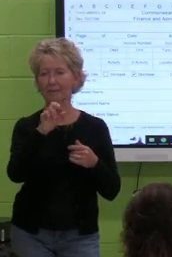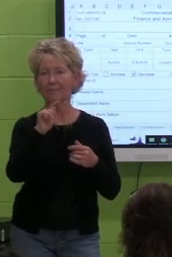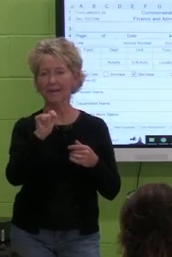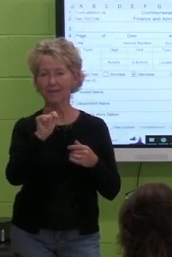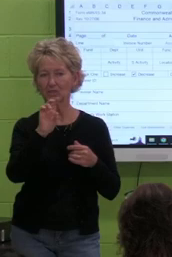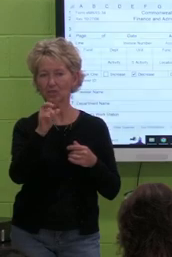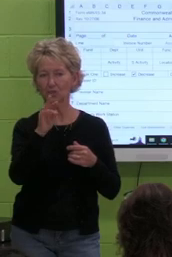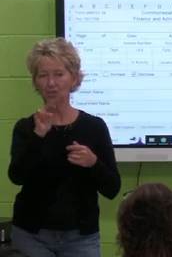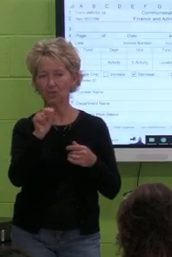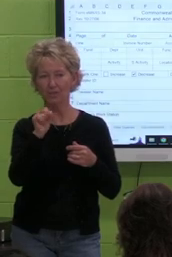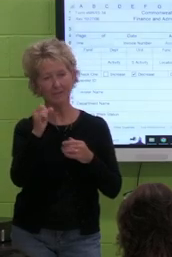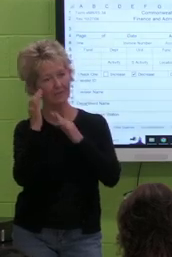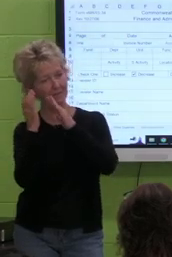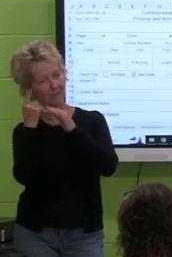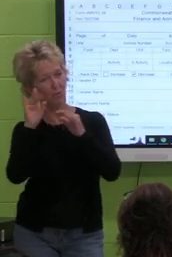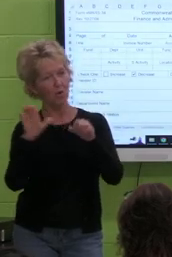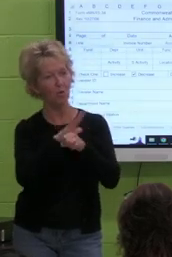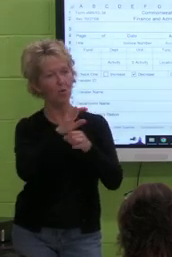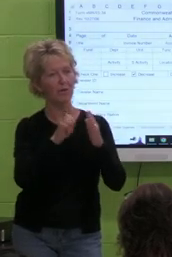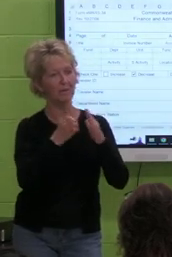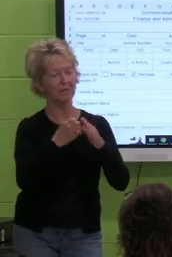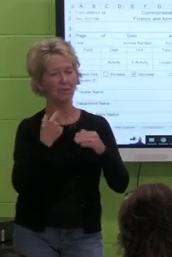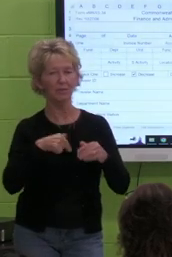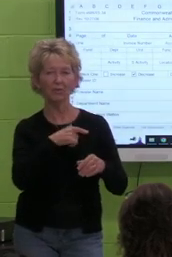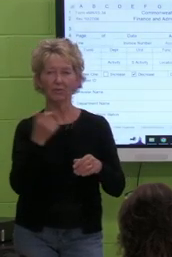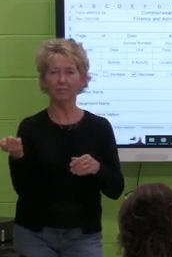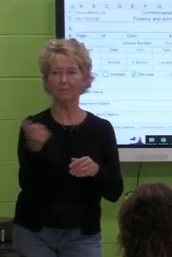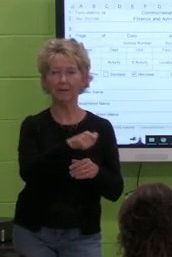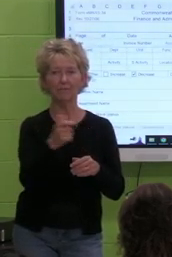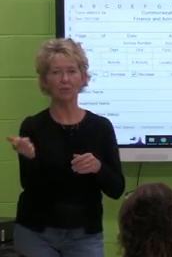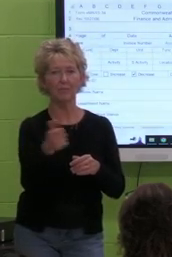we're running back and forth to classrooms right but we keep on getting told well there's no money